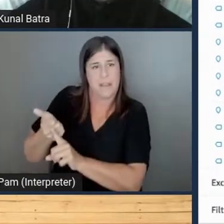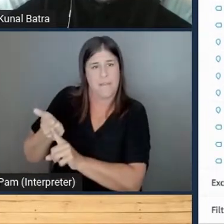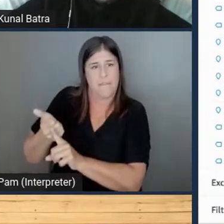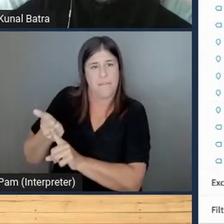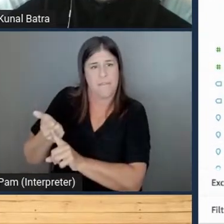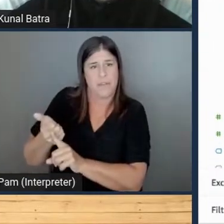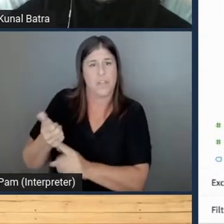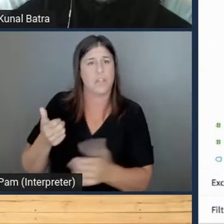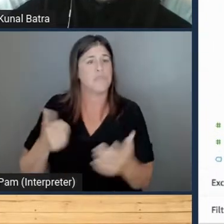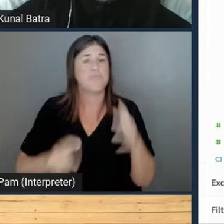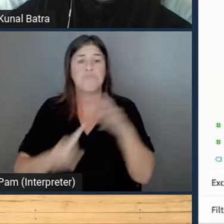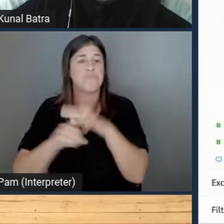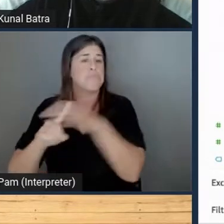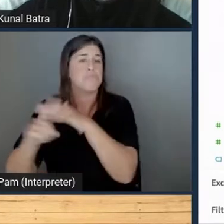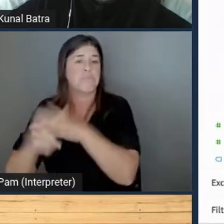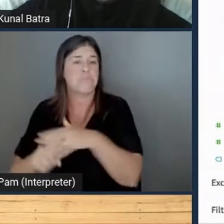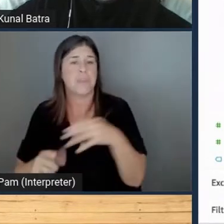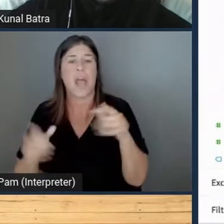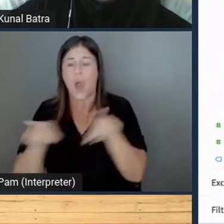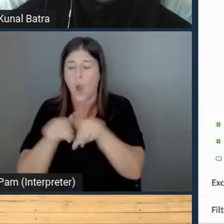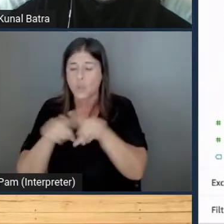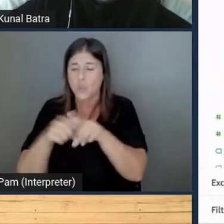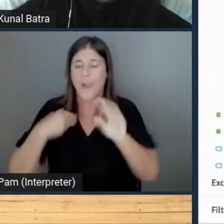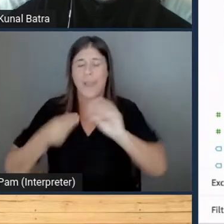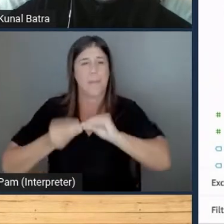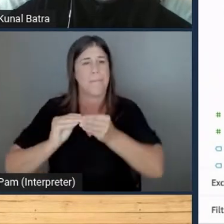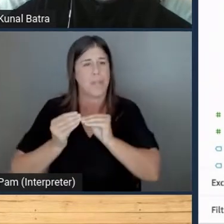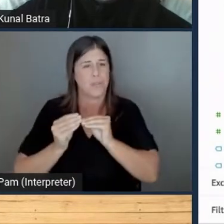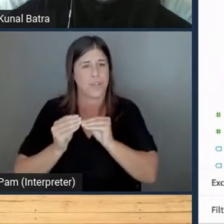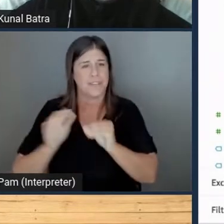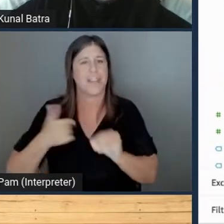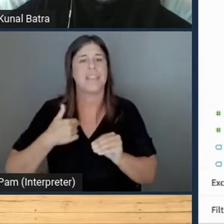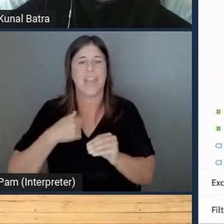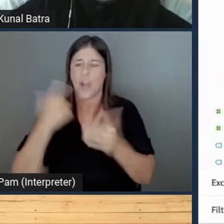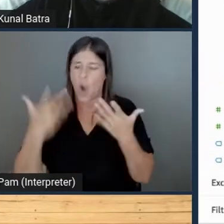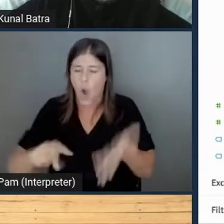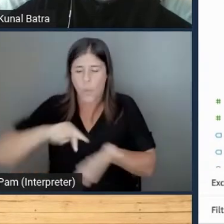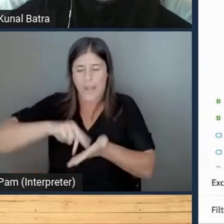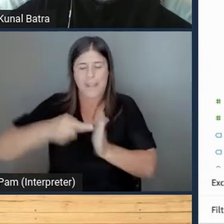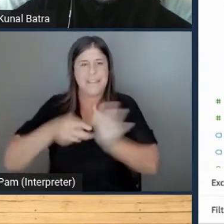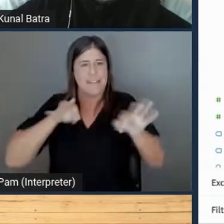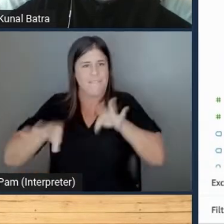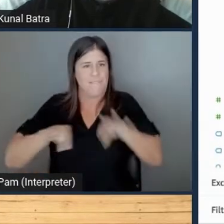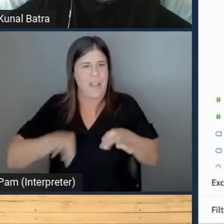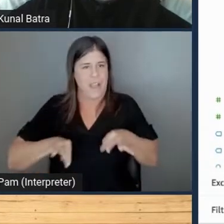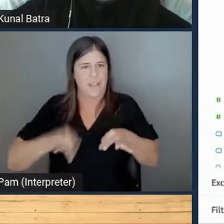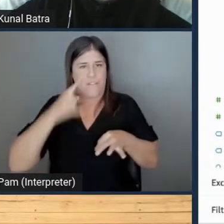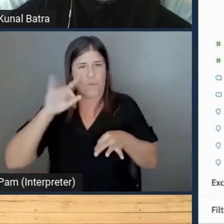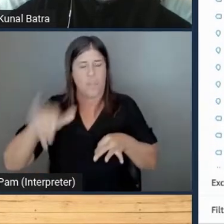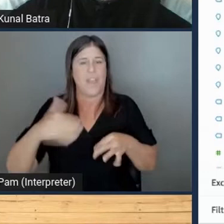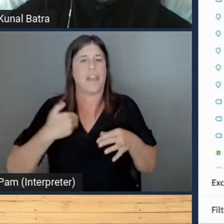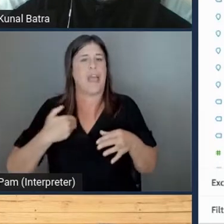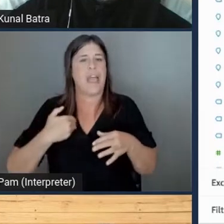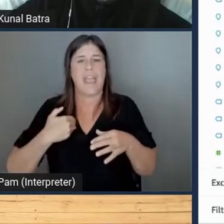And I also have metrics that are defined in this and I have all them out separately.